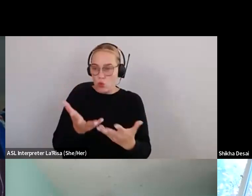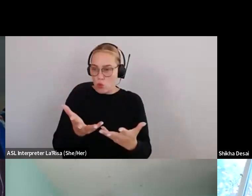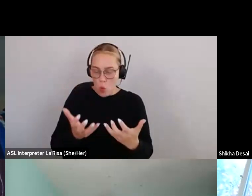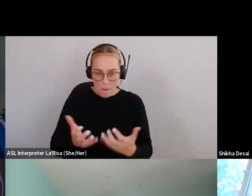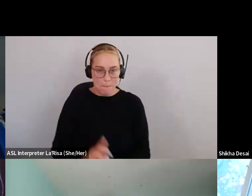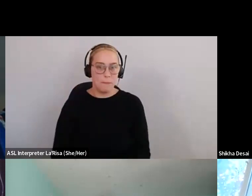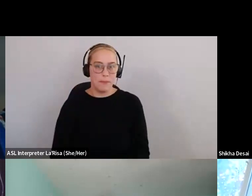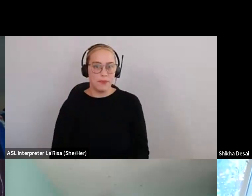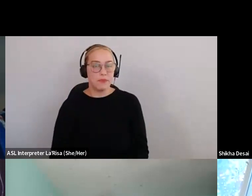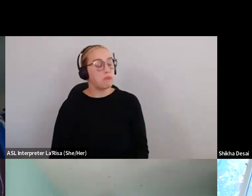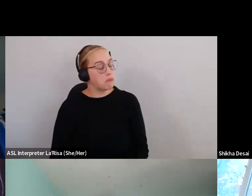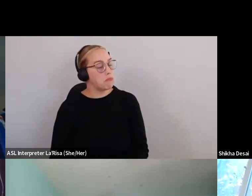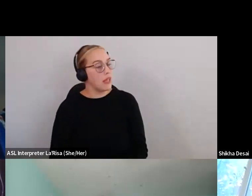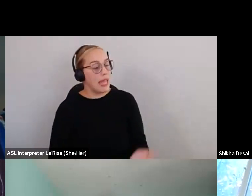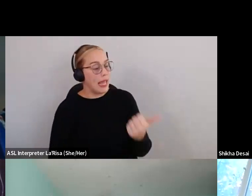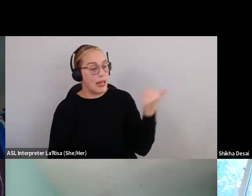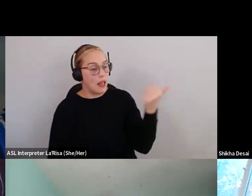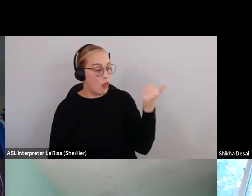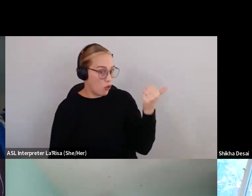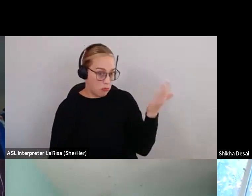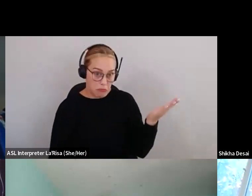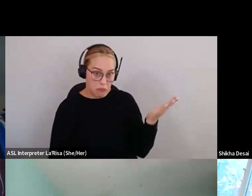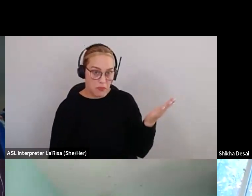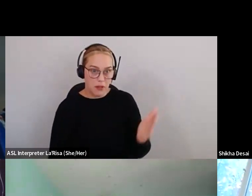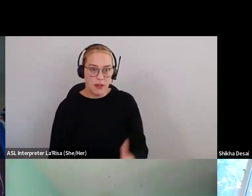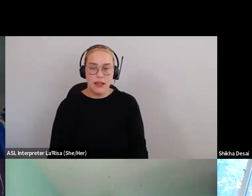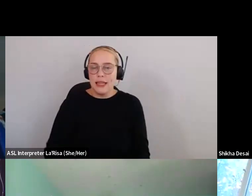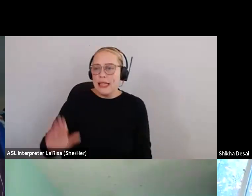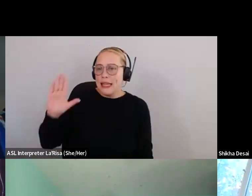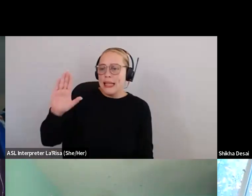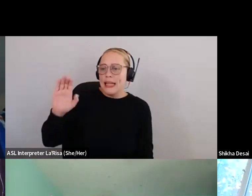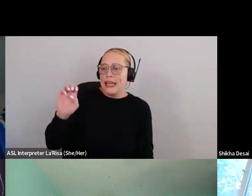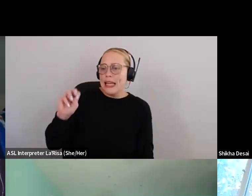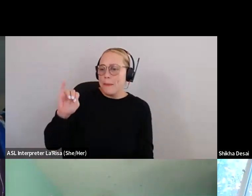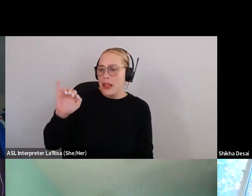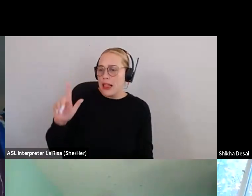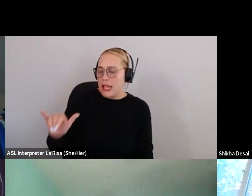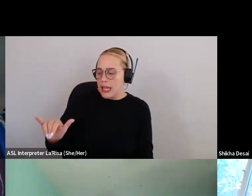to reach the mail cubes or whatever. A letter or stepstool or whatever Maria wants, I suppose.